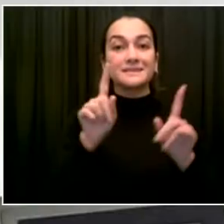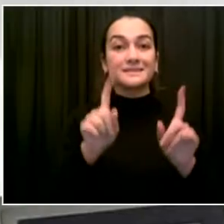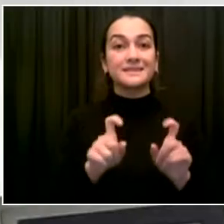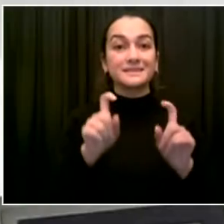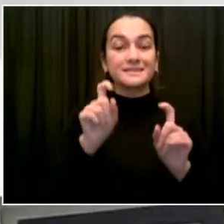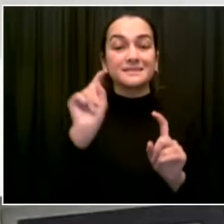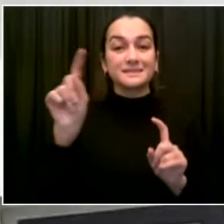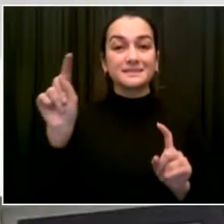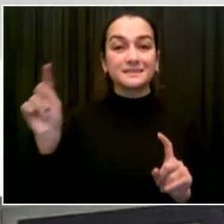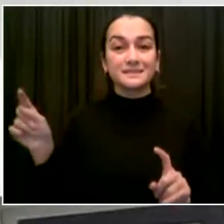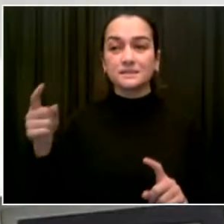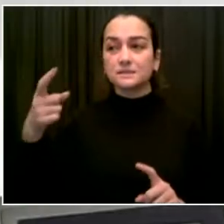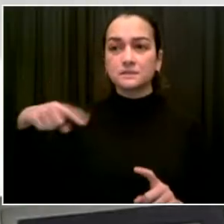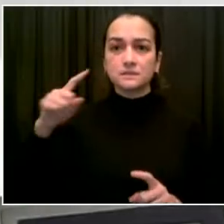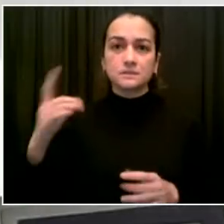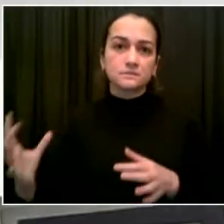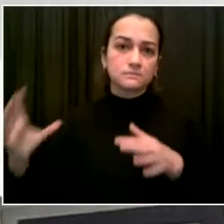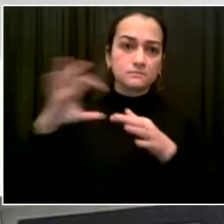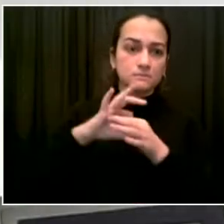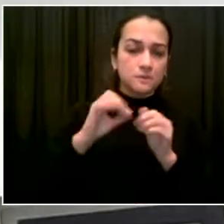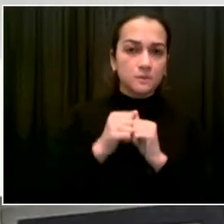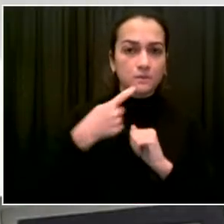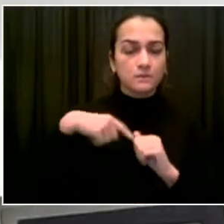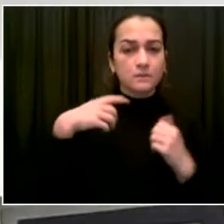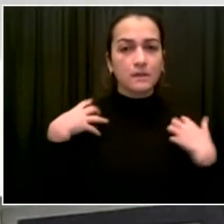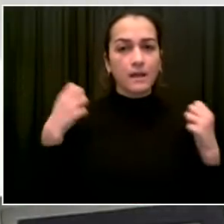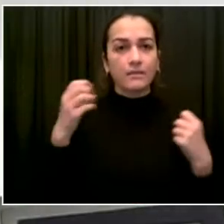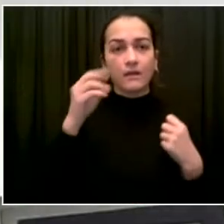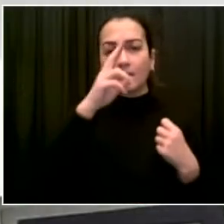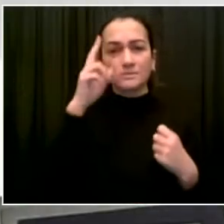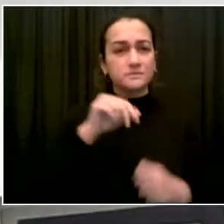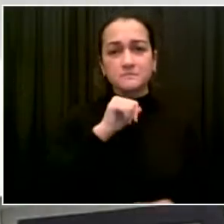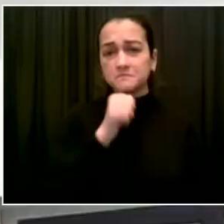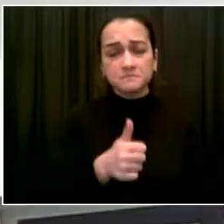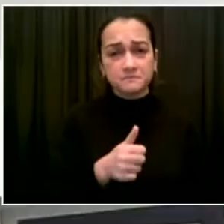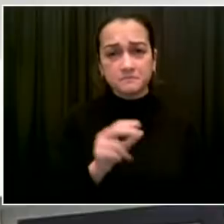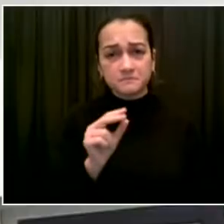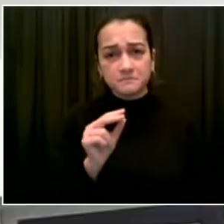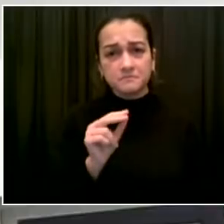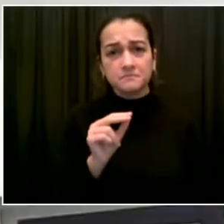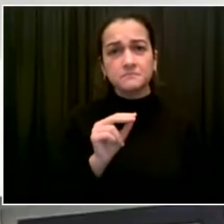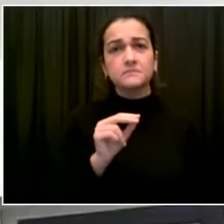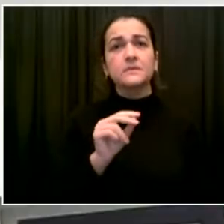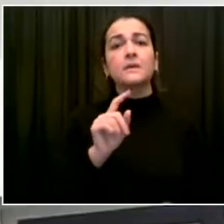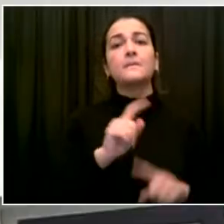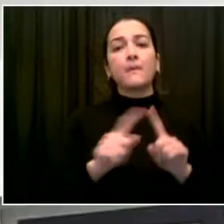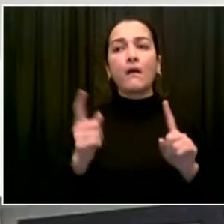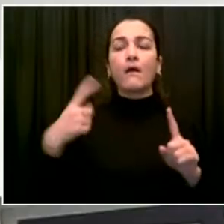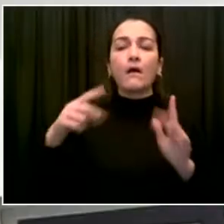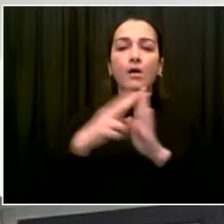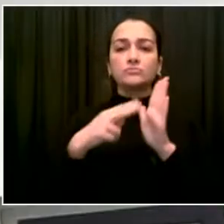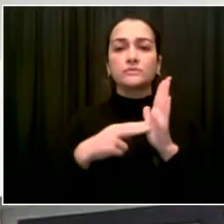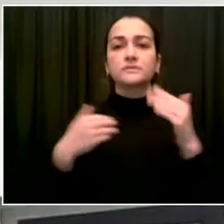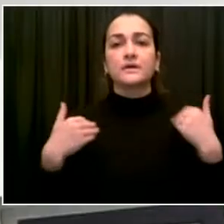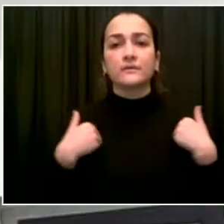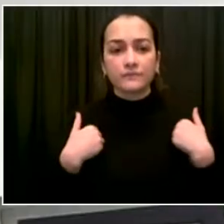JULIET, WE JUST WANT TO REMIND PEOPLE THAT THERE ARE OTHER PRIVATE TESTERS IN NEW YORK CITY THAT ARE NOT AFFILIATED WITH HEALH TAND HOSPITALS AND WE ARE HAPPY FOR